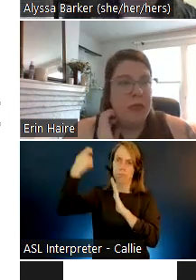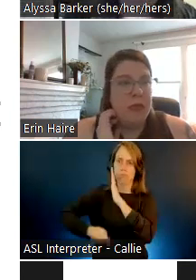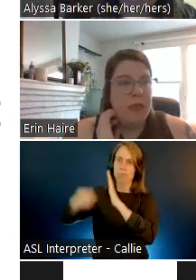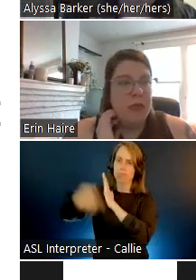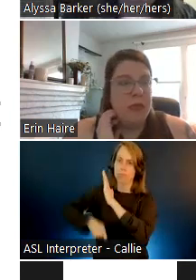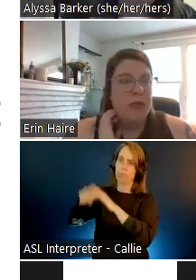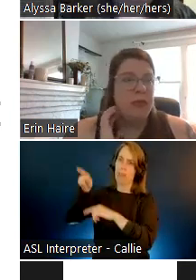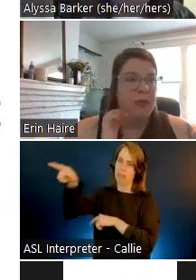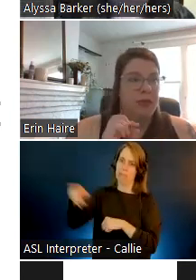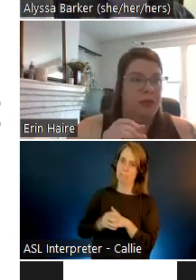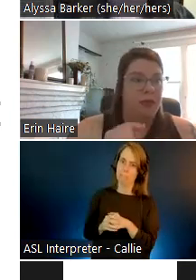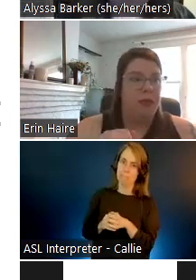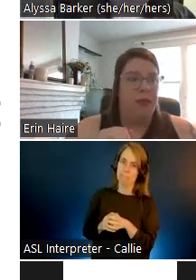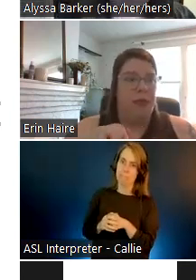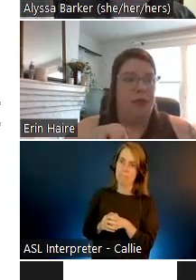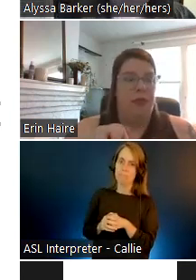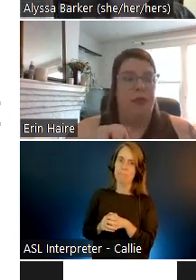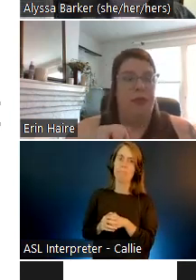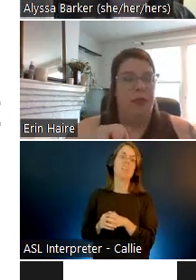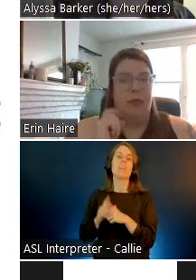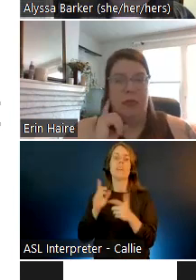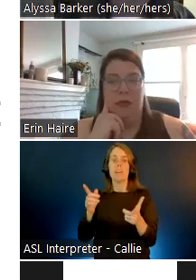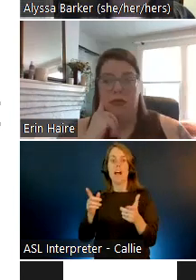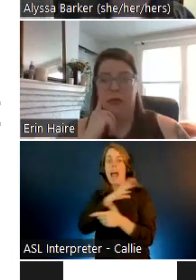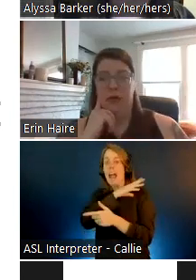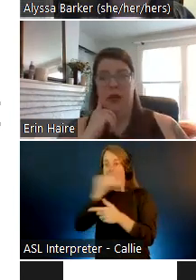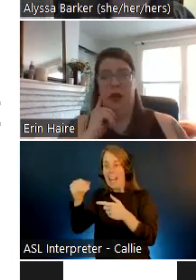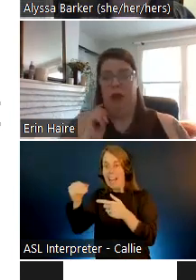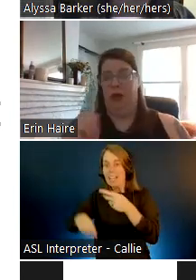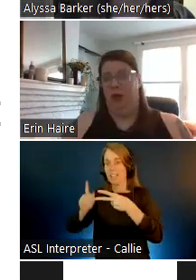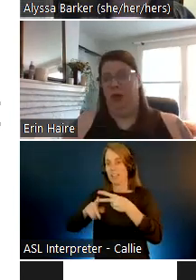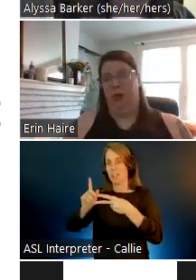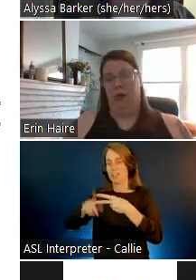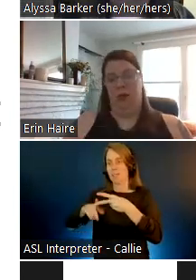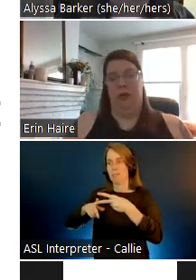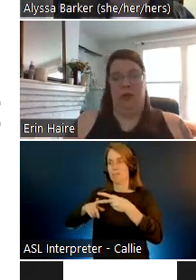to include both financial and administrative burden another one is if the accommodation is